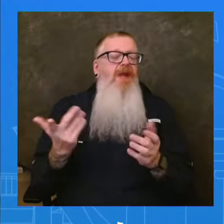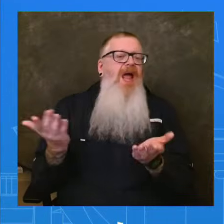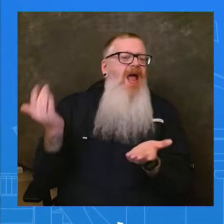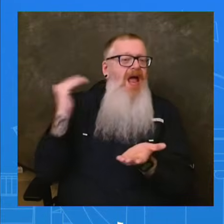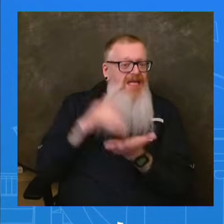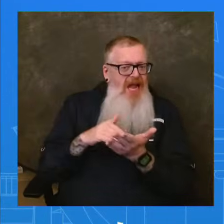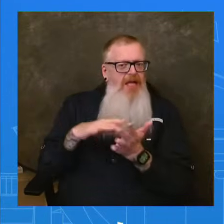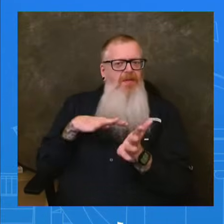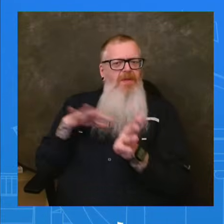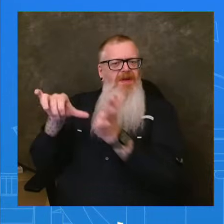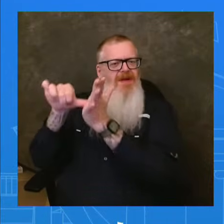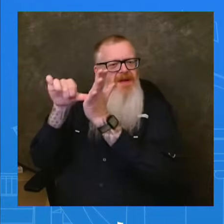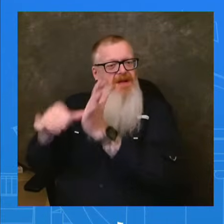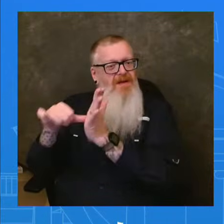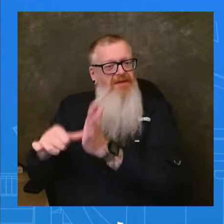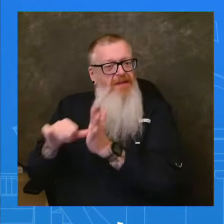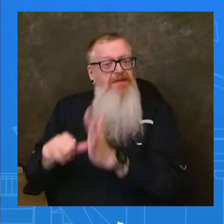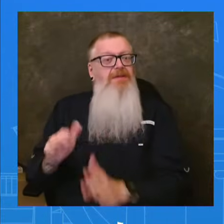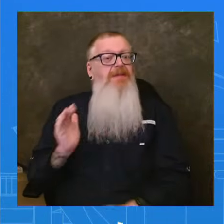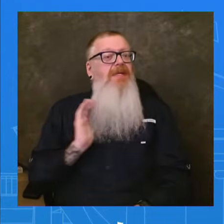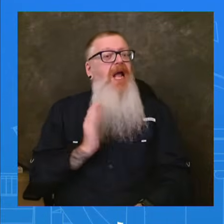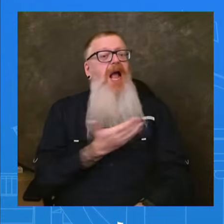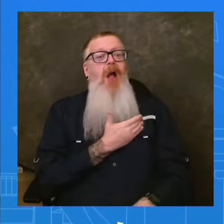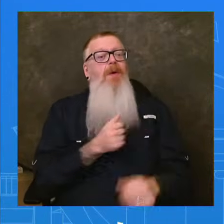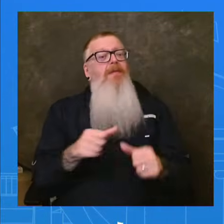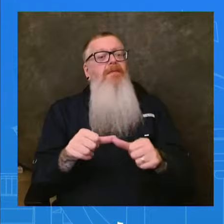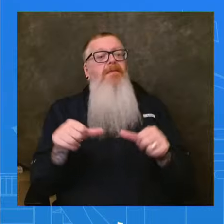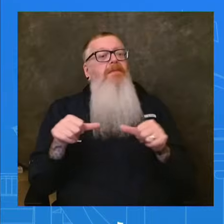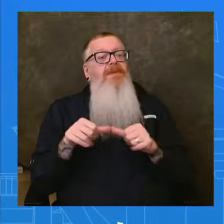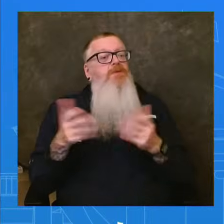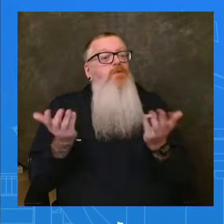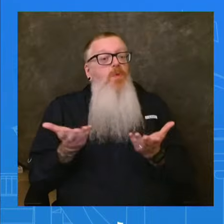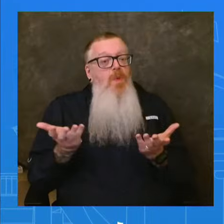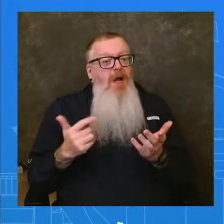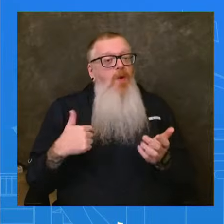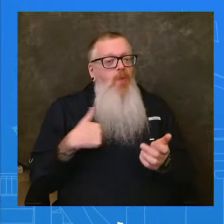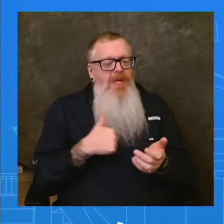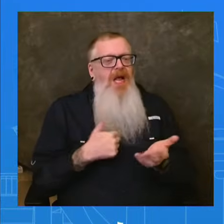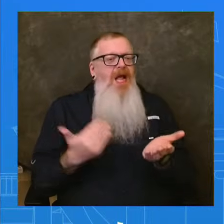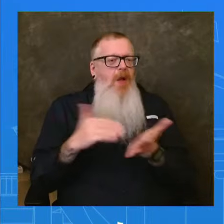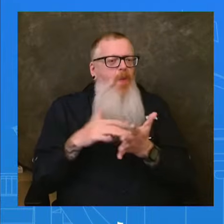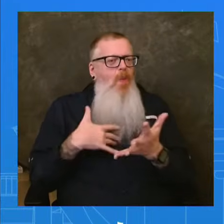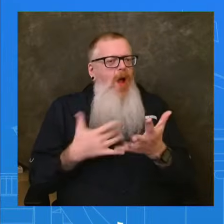We are working our way back towards a ceasefire process, and that's going to create a space